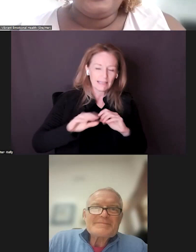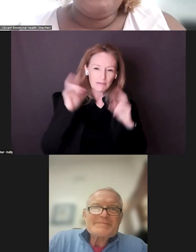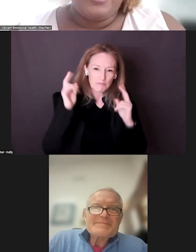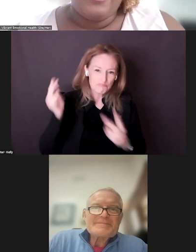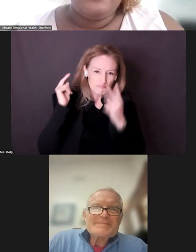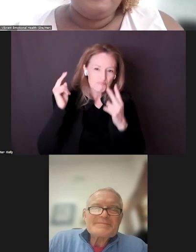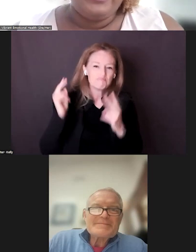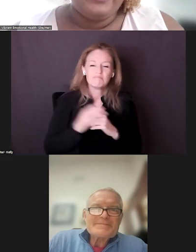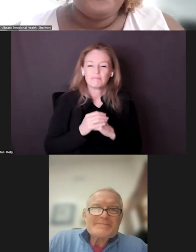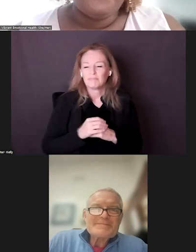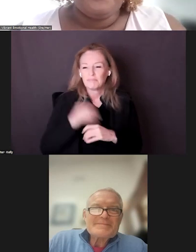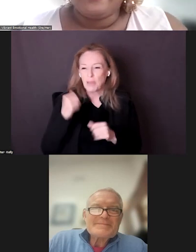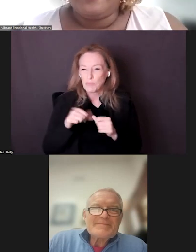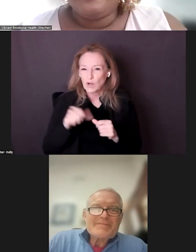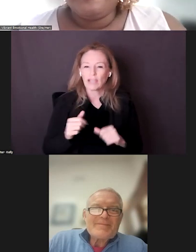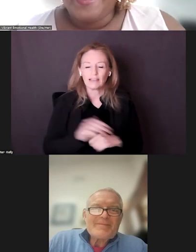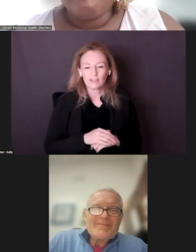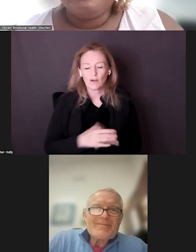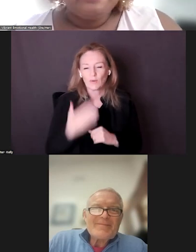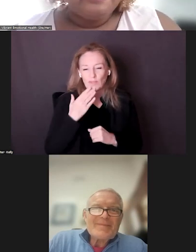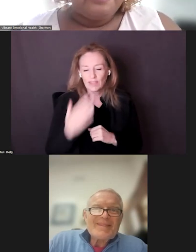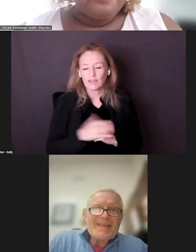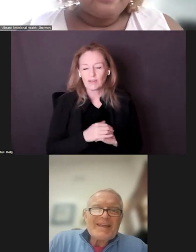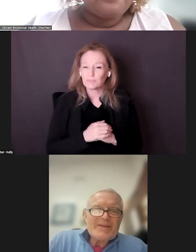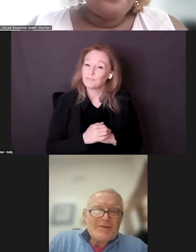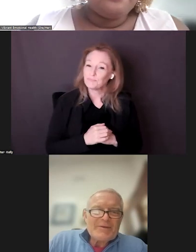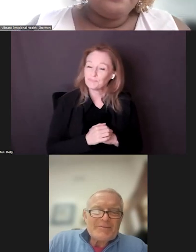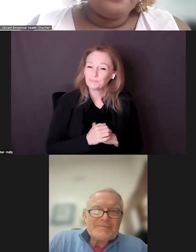THANK YOU BART AND SABRINA FOR WALKING US THROUGH THAT.